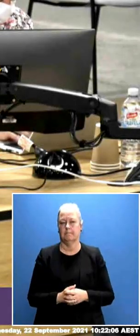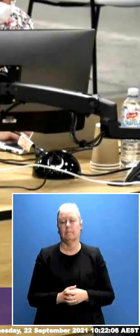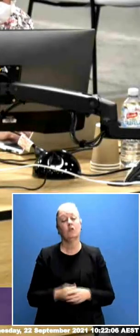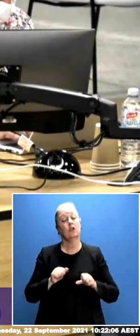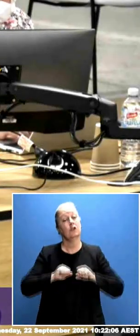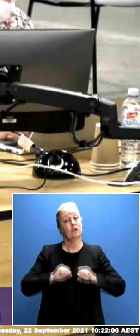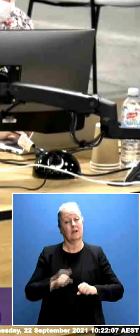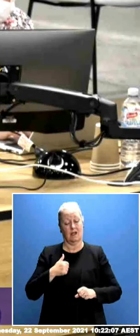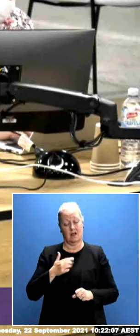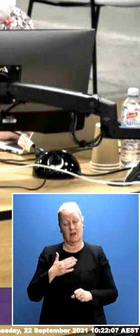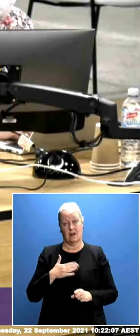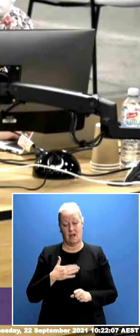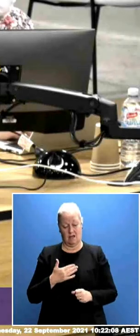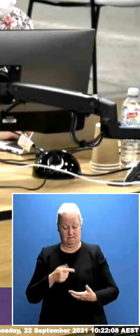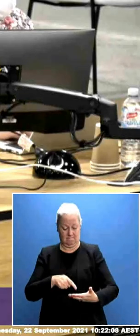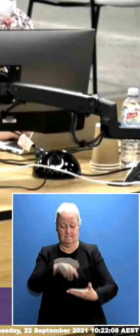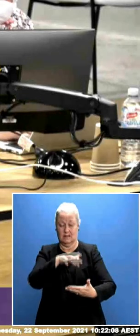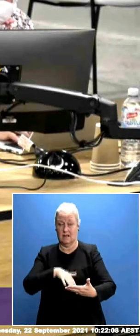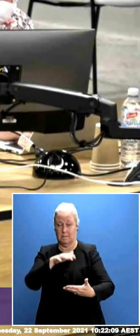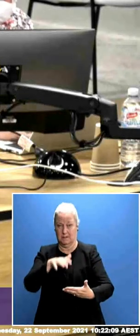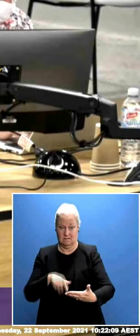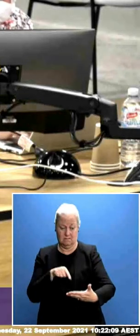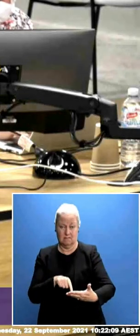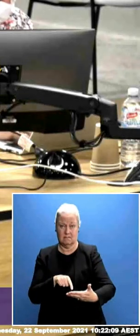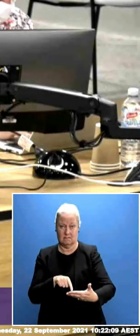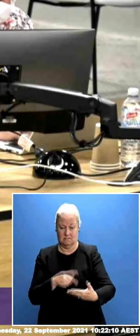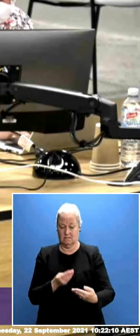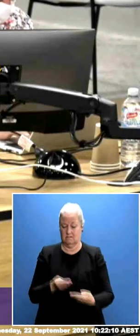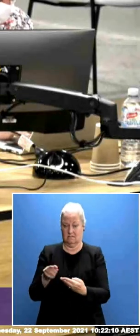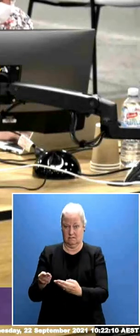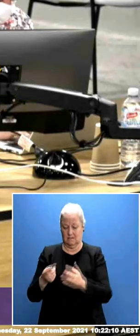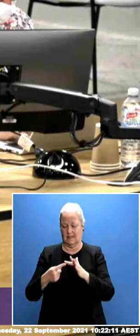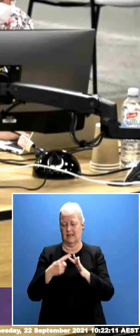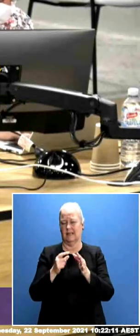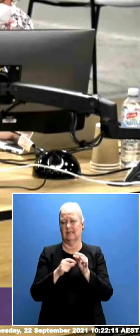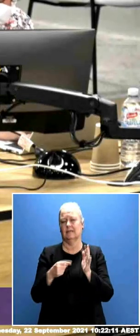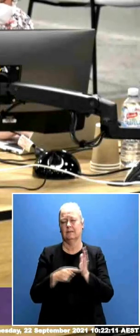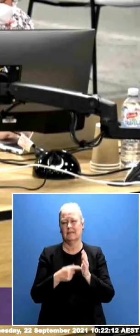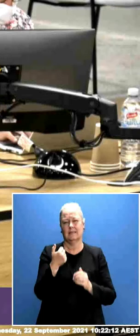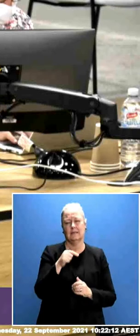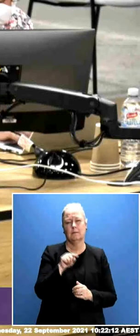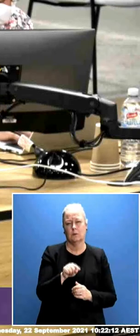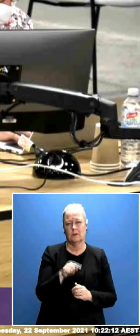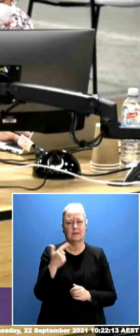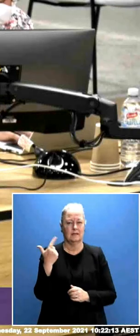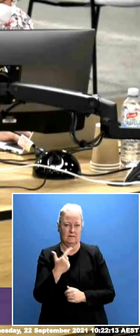Chair, I tender the statement and ask that it be marked Exhibit 16.17.